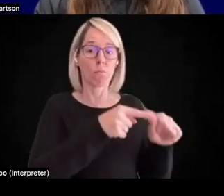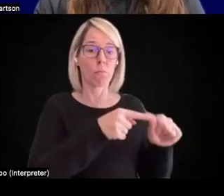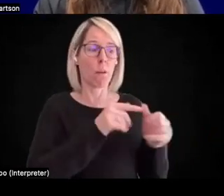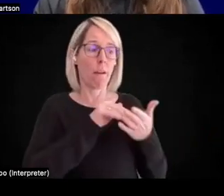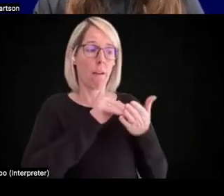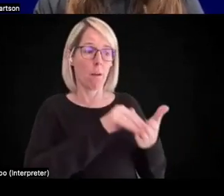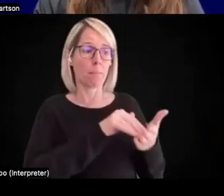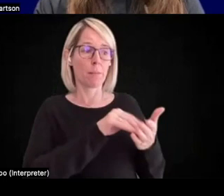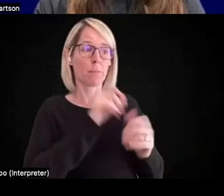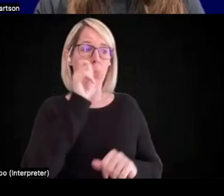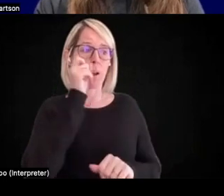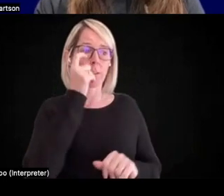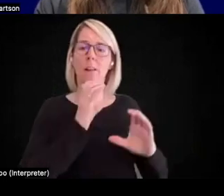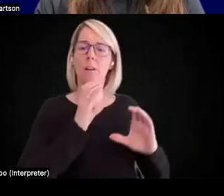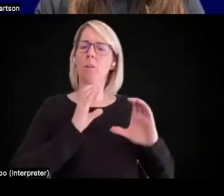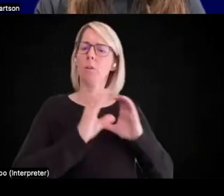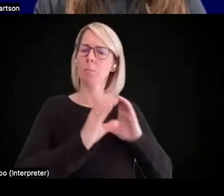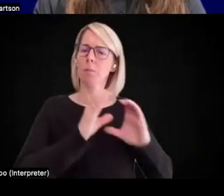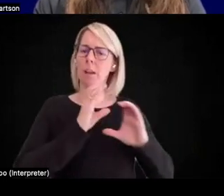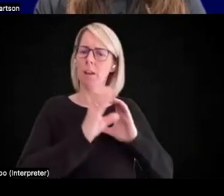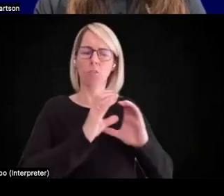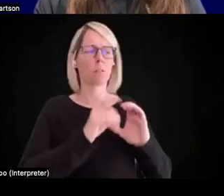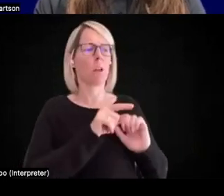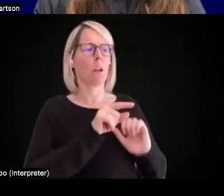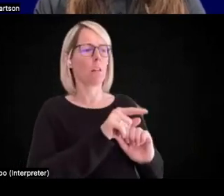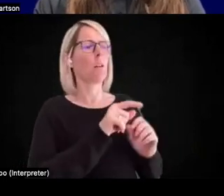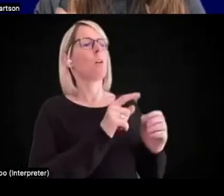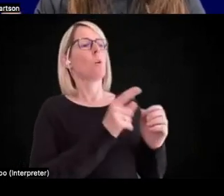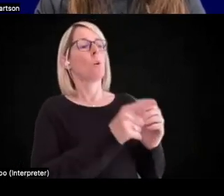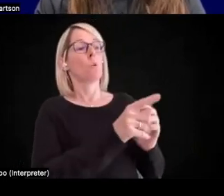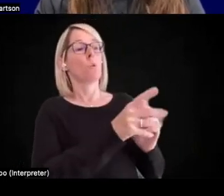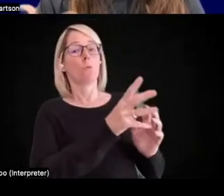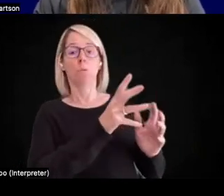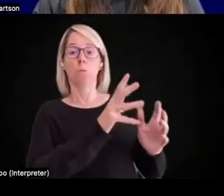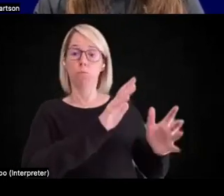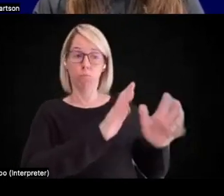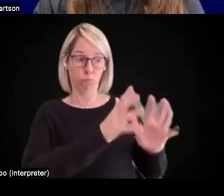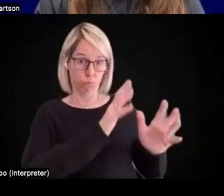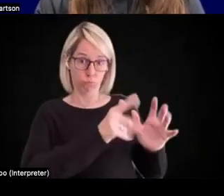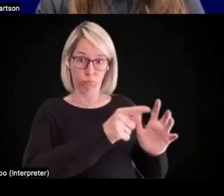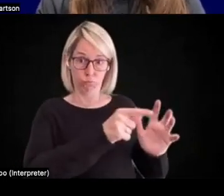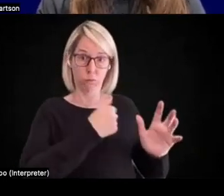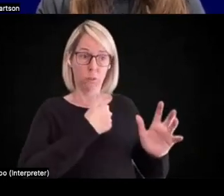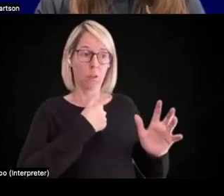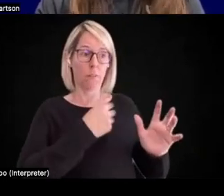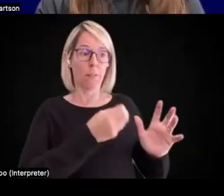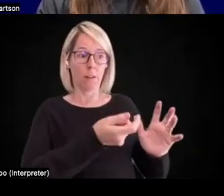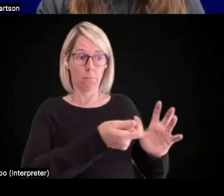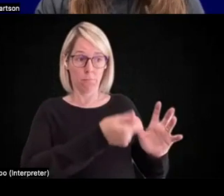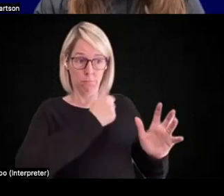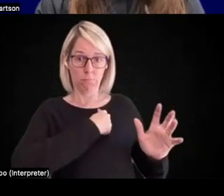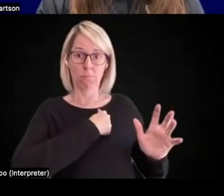nature of their actions. It encourages continuation of initiating movement and